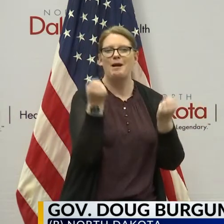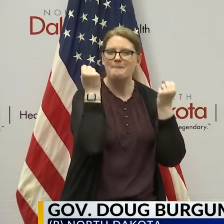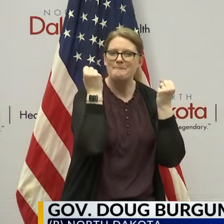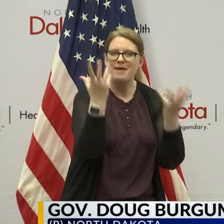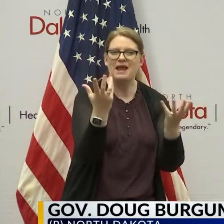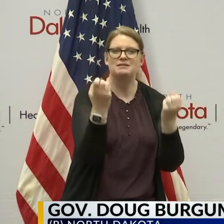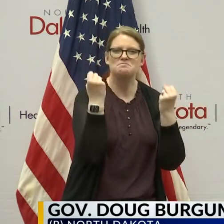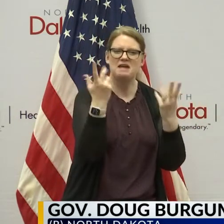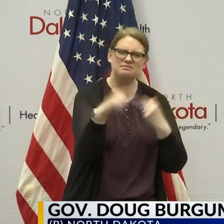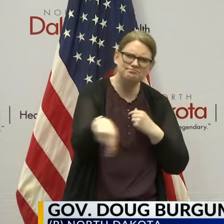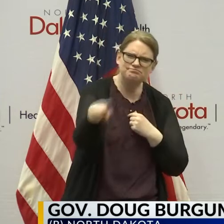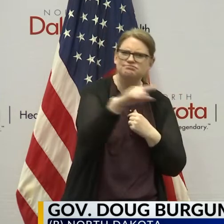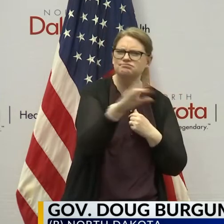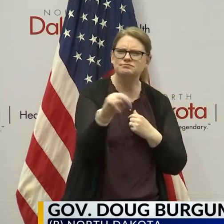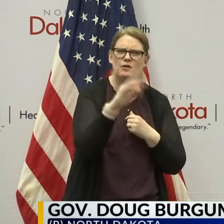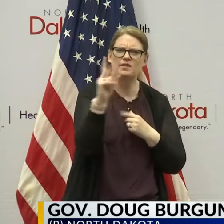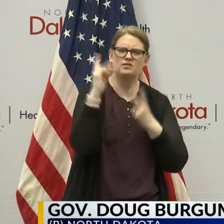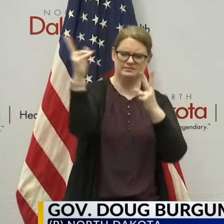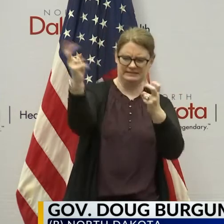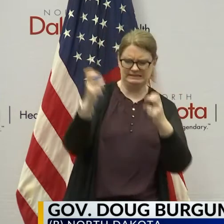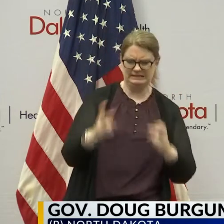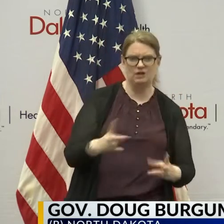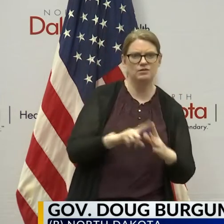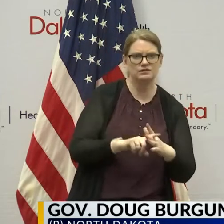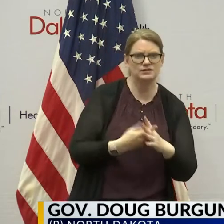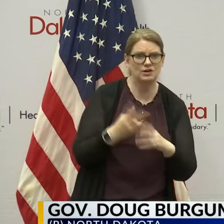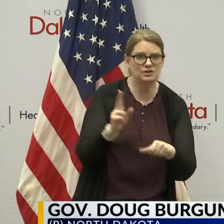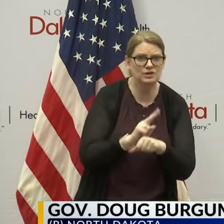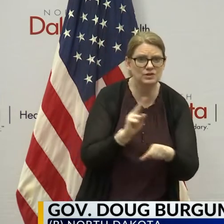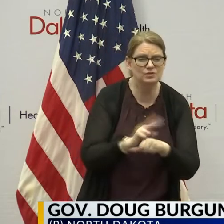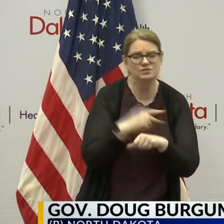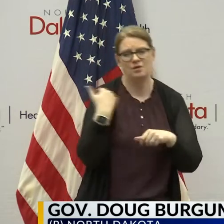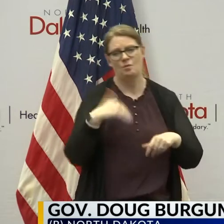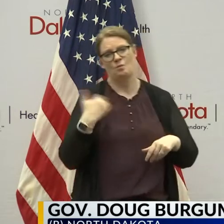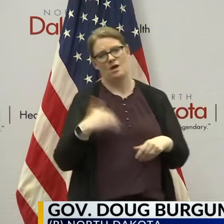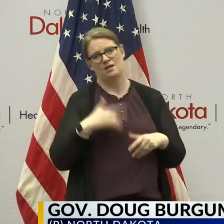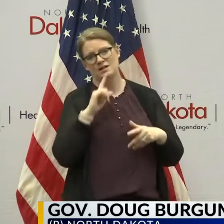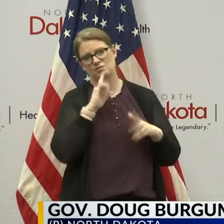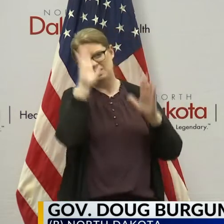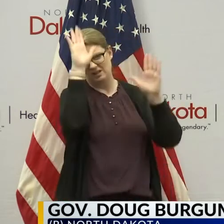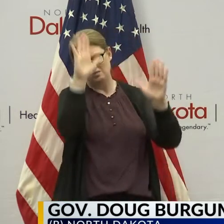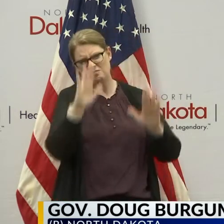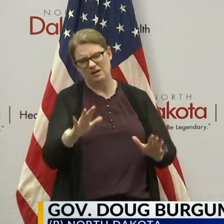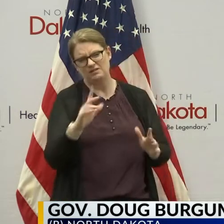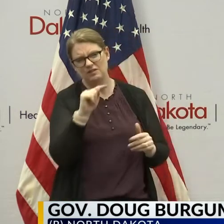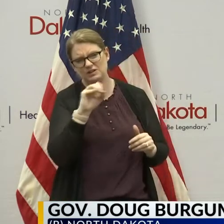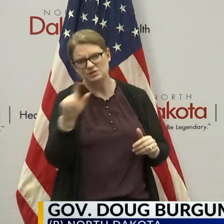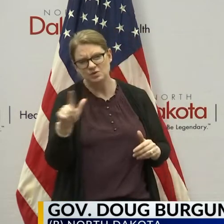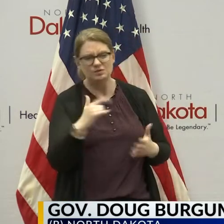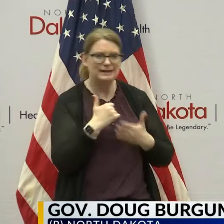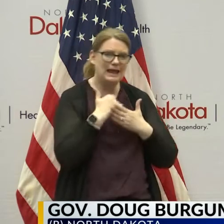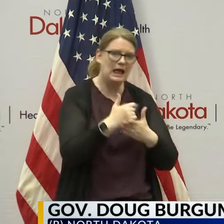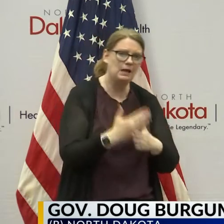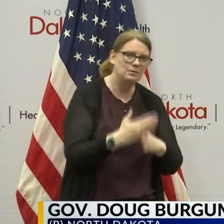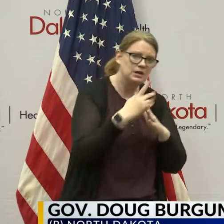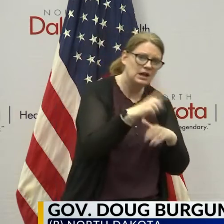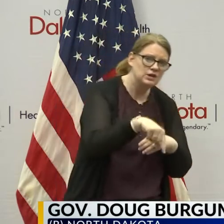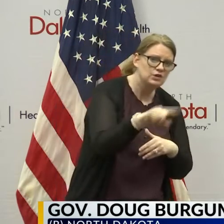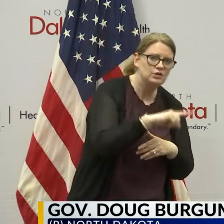HAVE COME IN CONTACT WITH. AGAIN, THIS IS A TOOL THAT WE WOULD LOOK FOR TO HAVE A WIDESPREAD SUPPORT. WE WOULD LOVE TO HAVE TENS OF